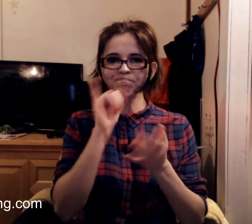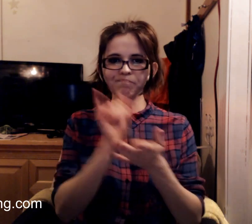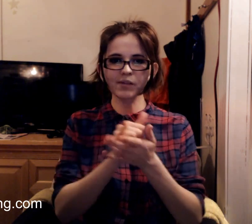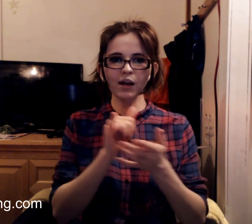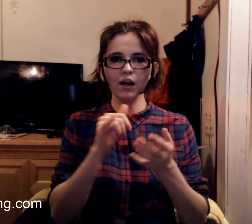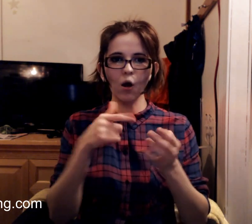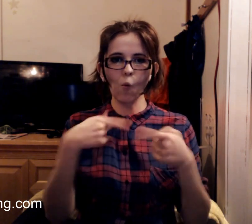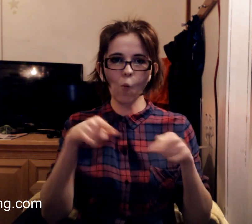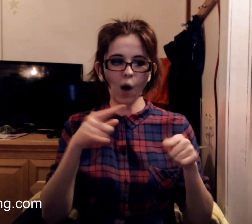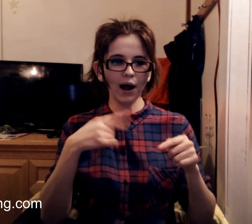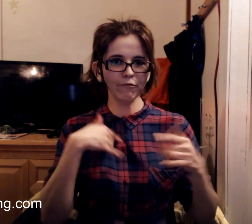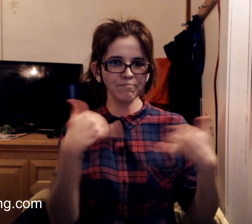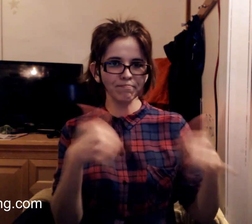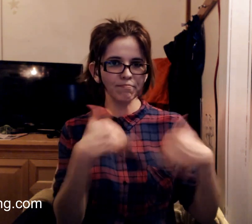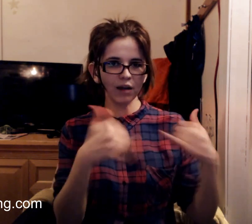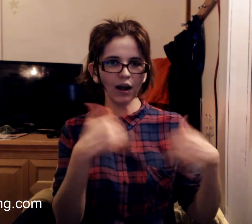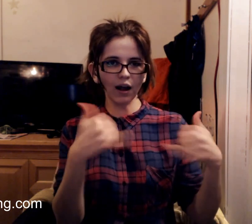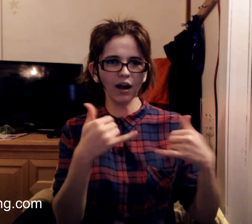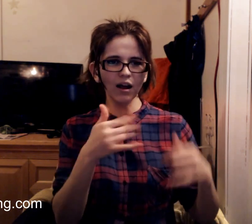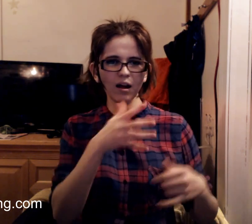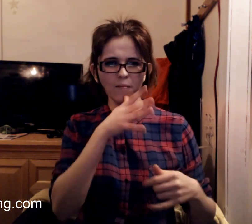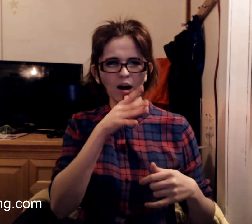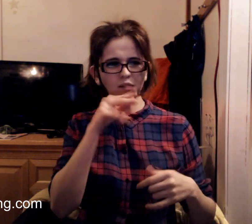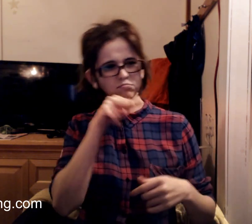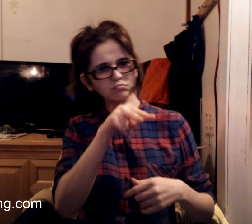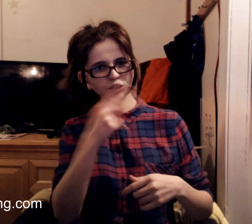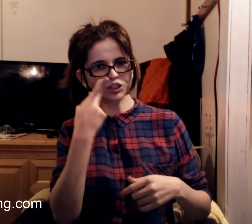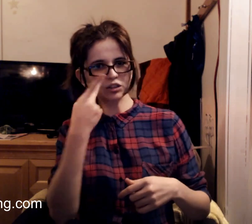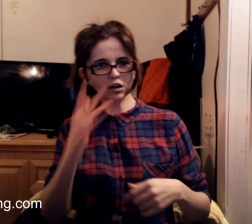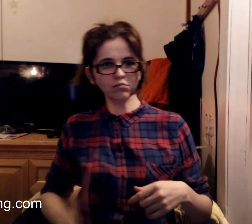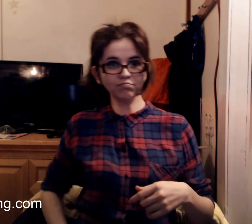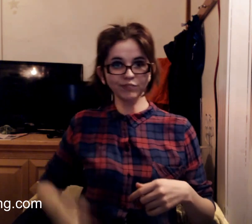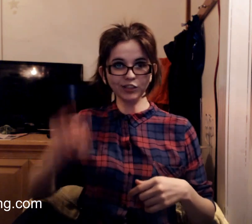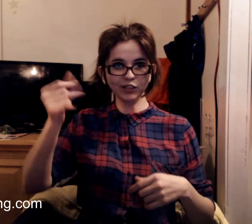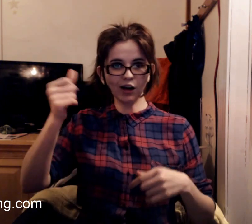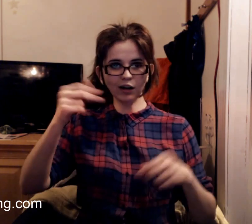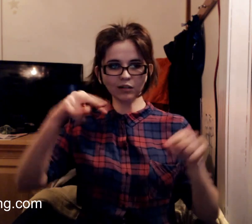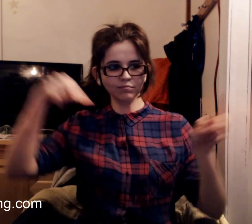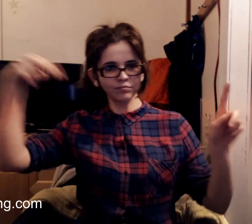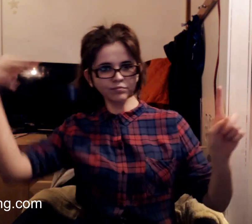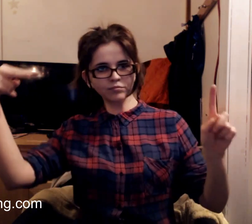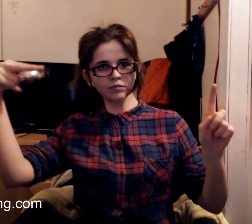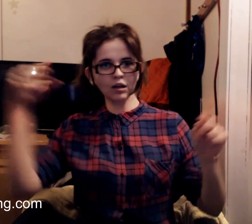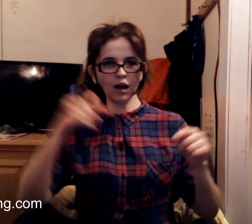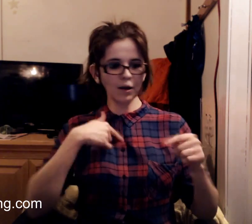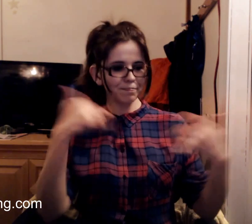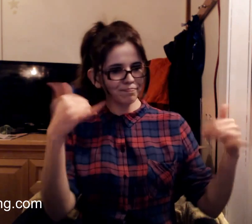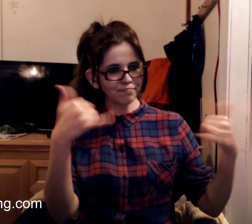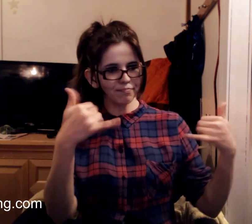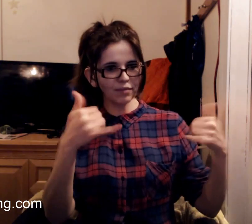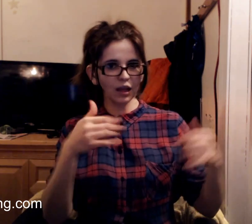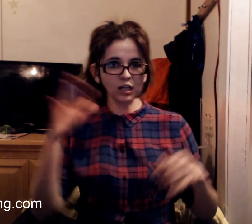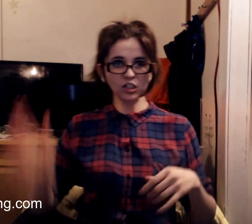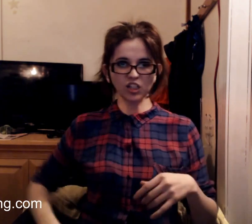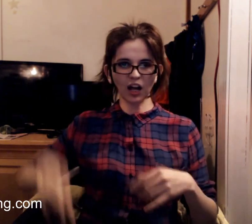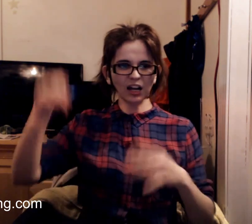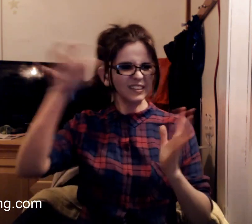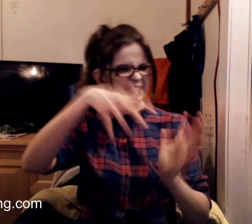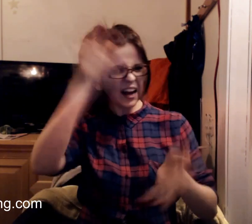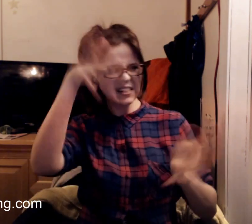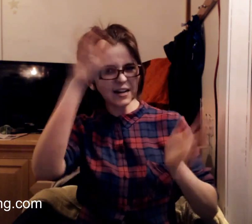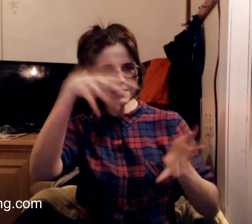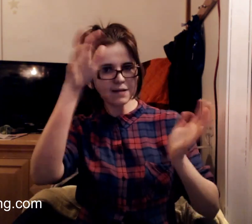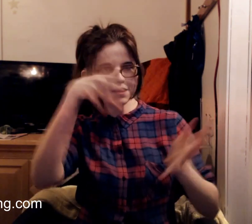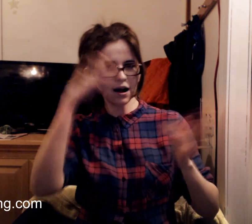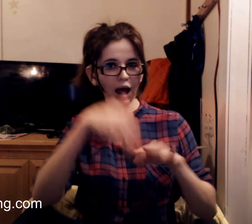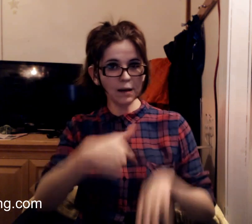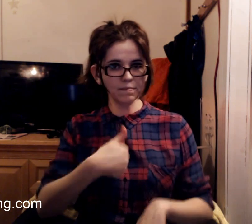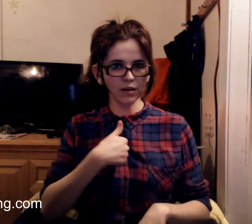was that while I was playing outside, mom saw a dog behind me, barking at me,